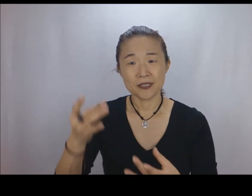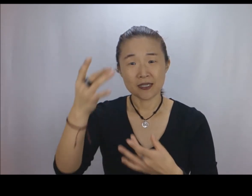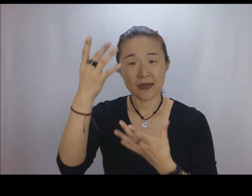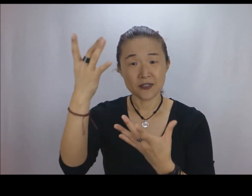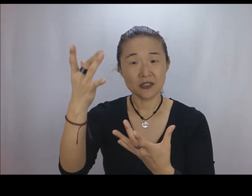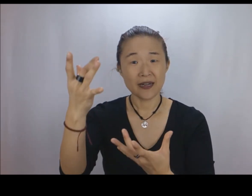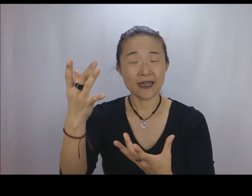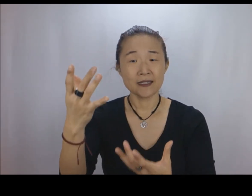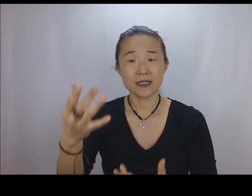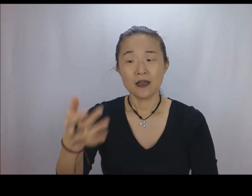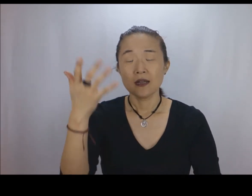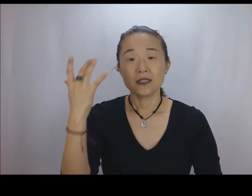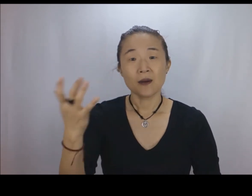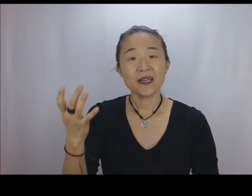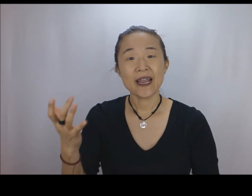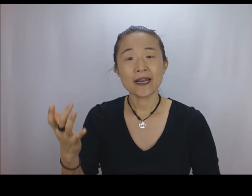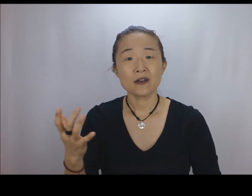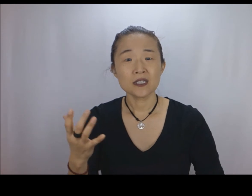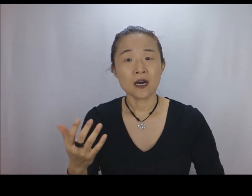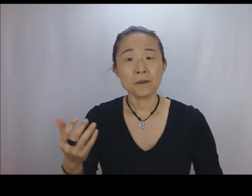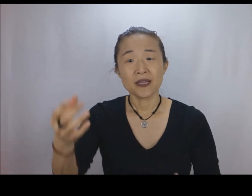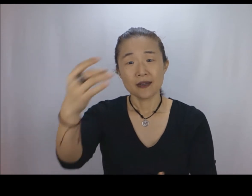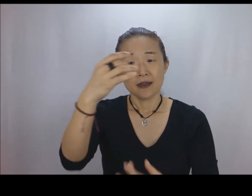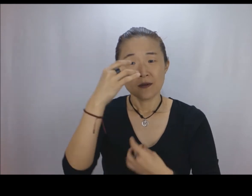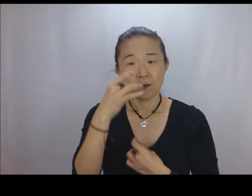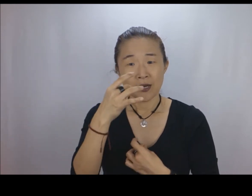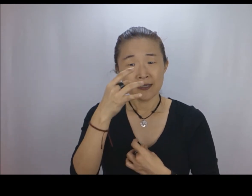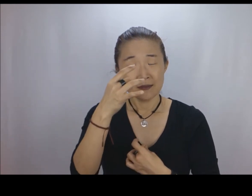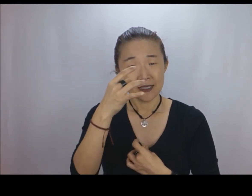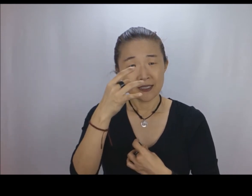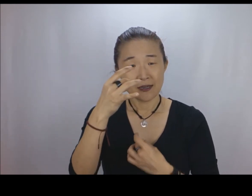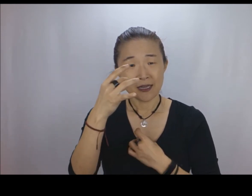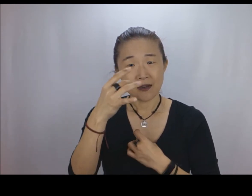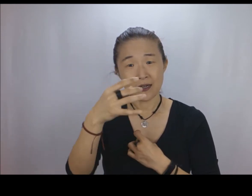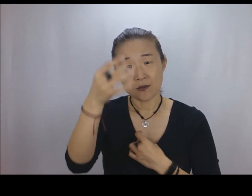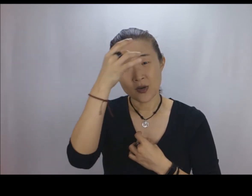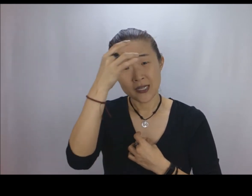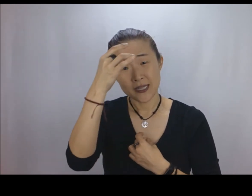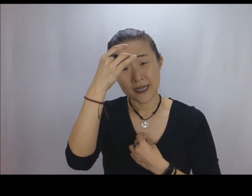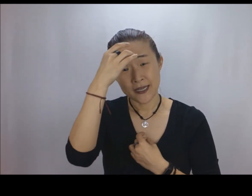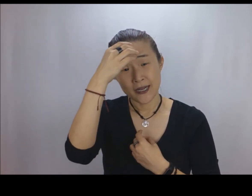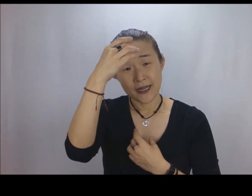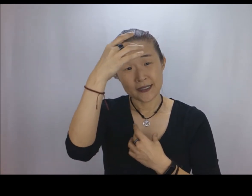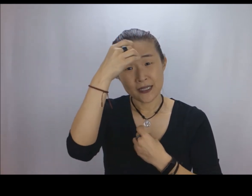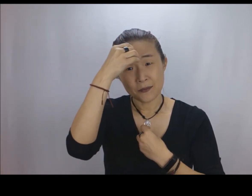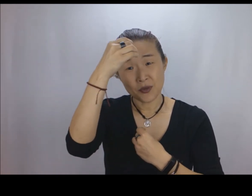but you're goign to have two hands, dominant hand on top, one at the heart, one at the head.